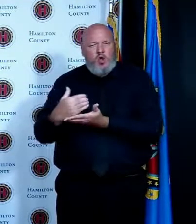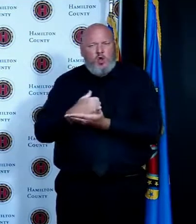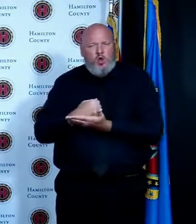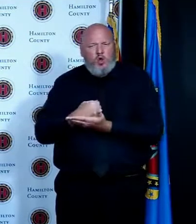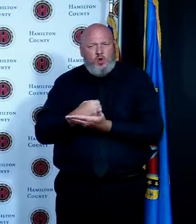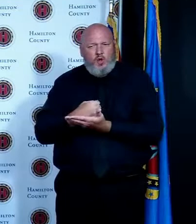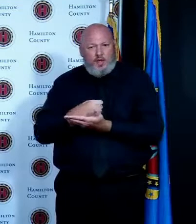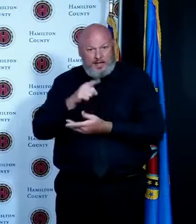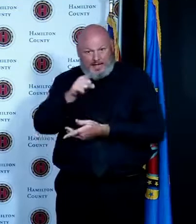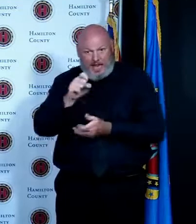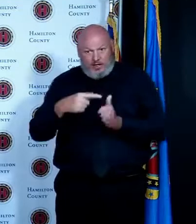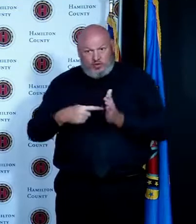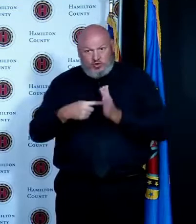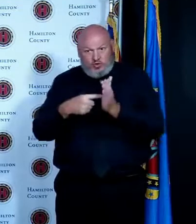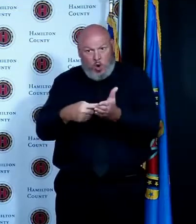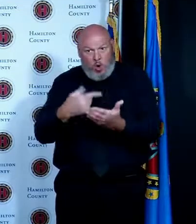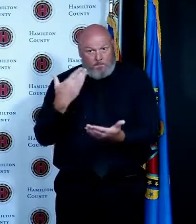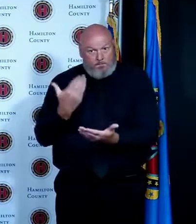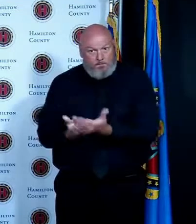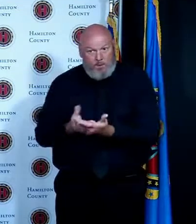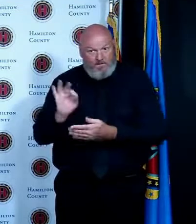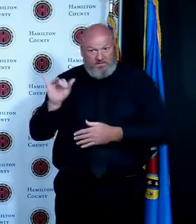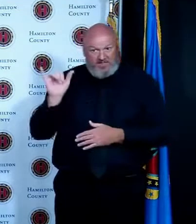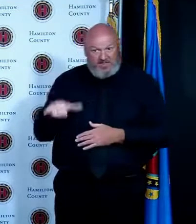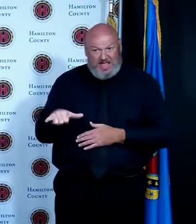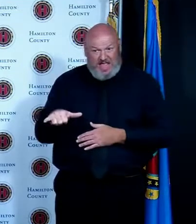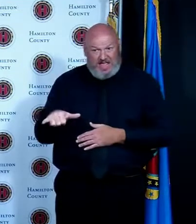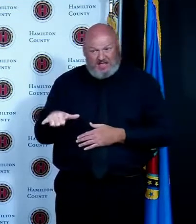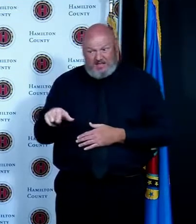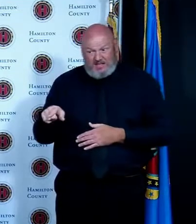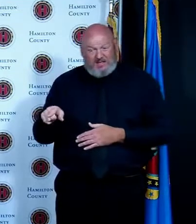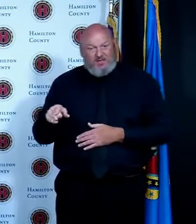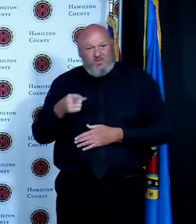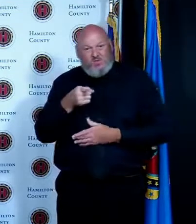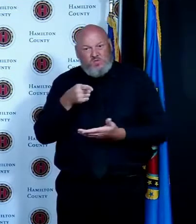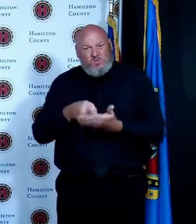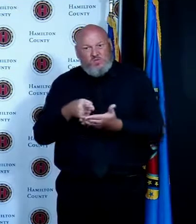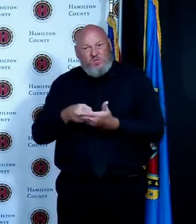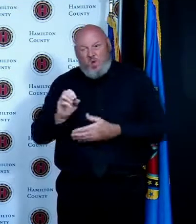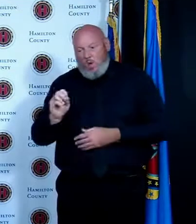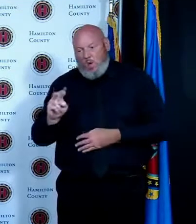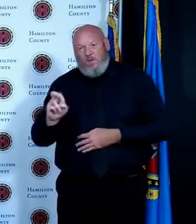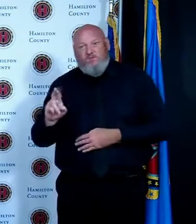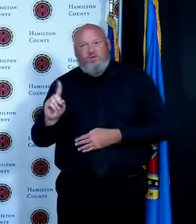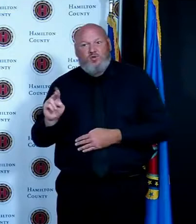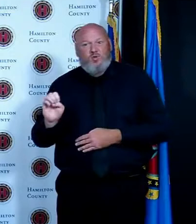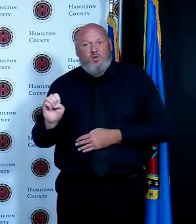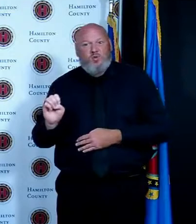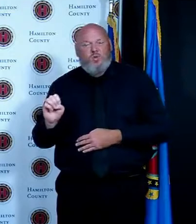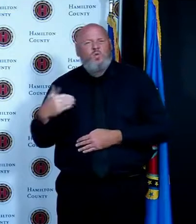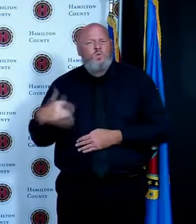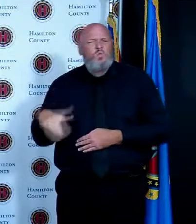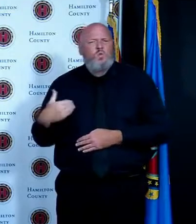passed due self-attest that they have no more than ten thousand in liquid assets and attest that funds are directly and